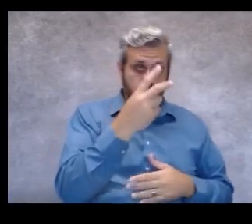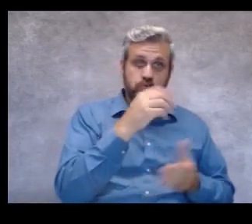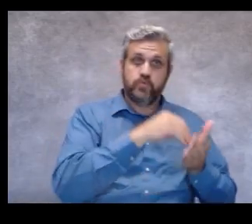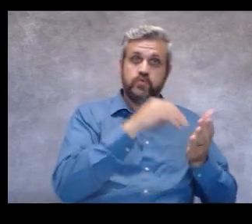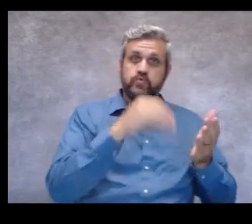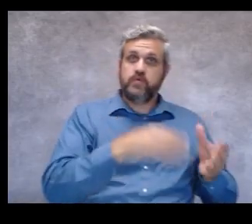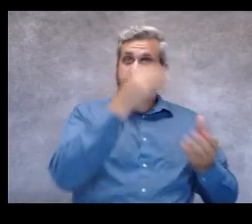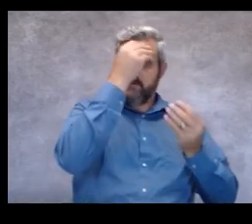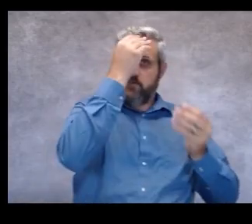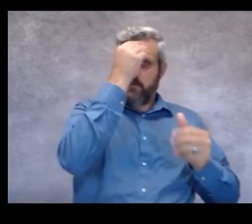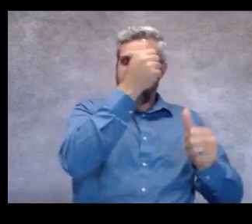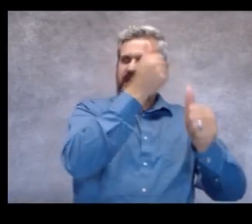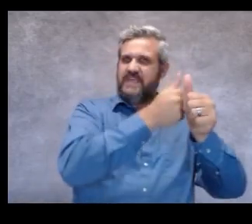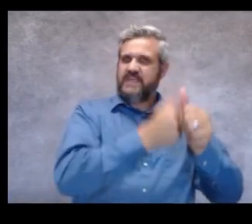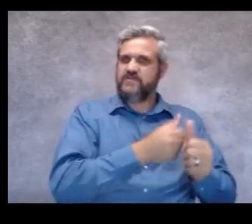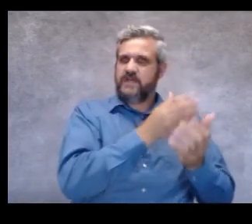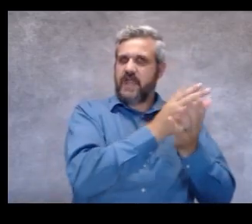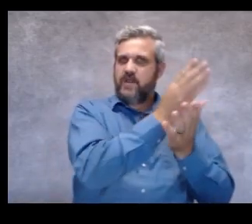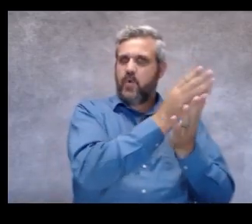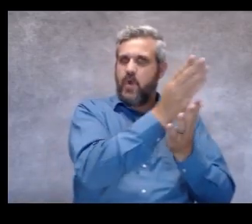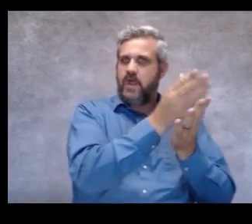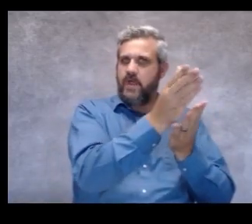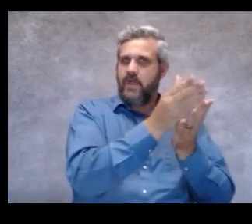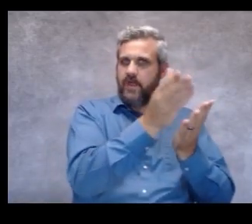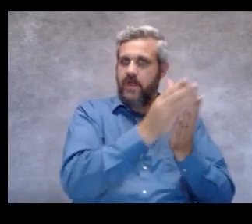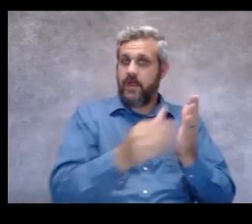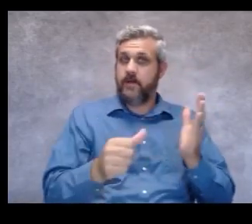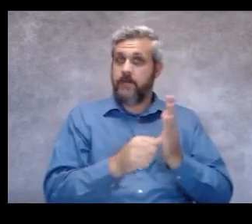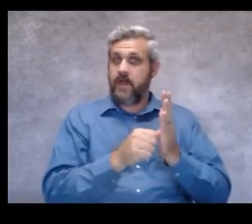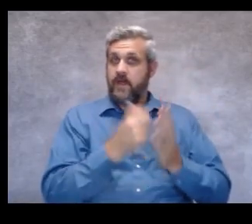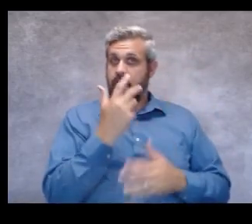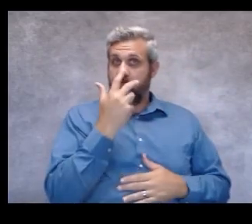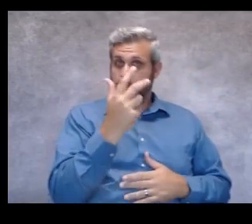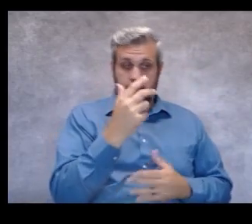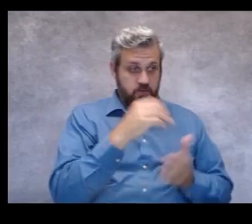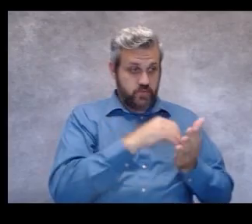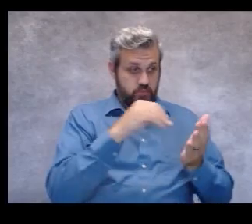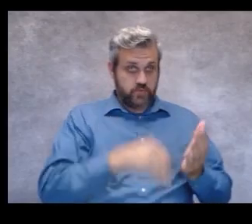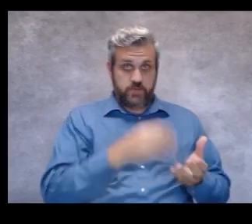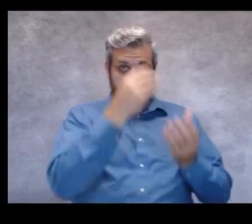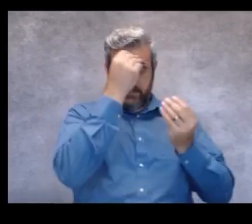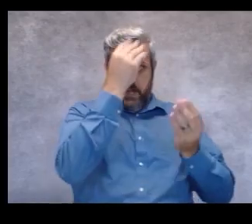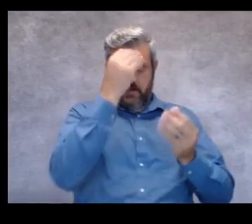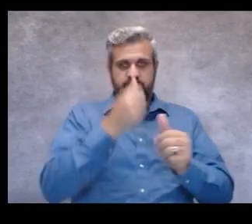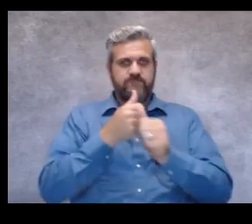categories and page three gives you student data by grade levels.